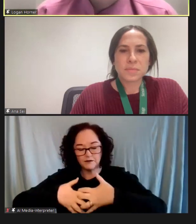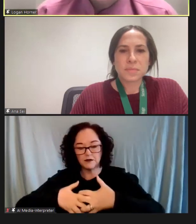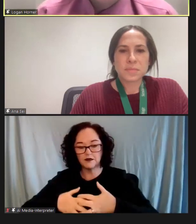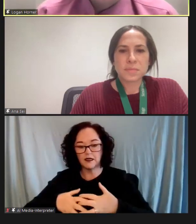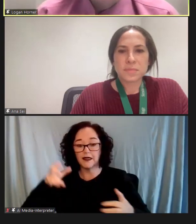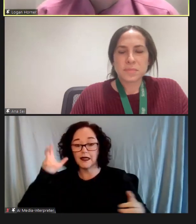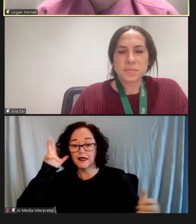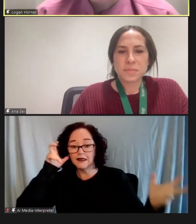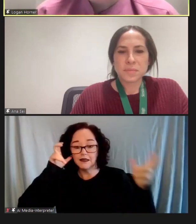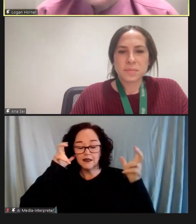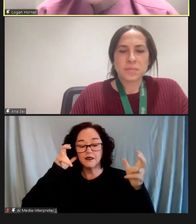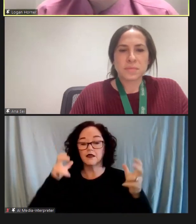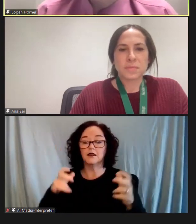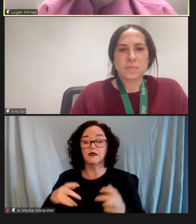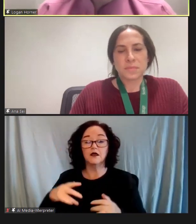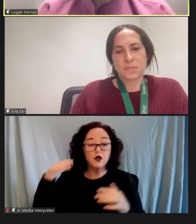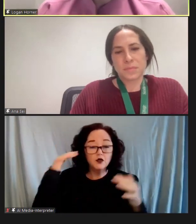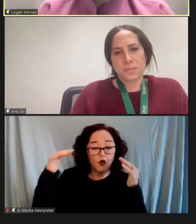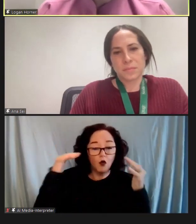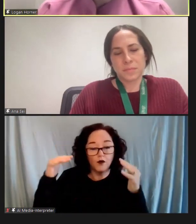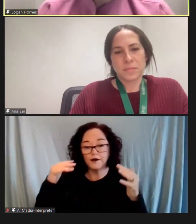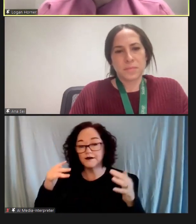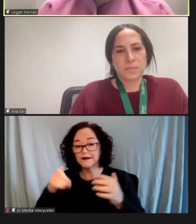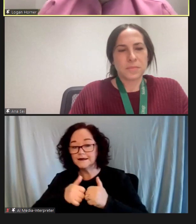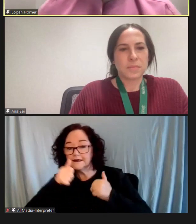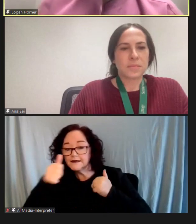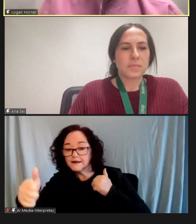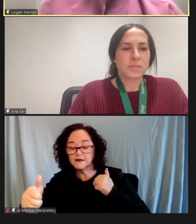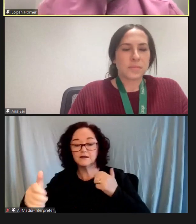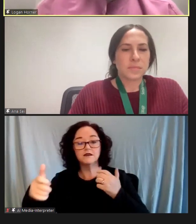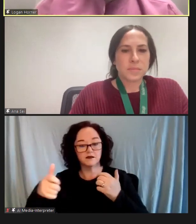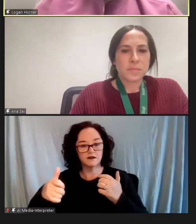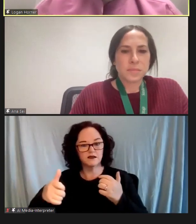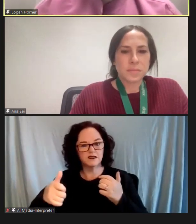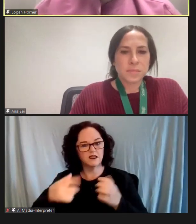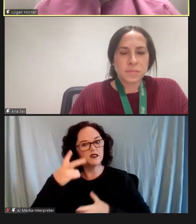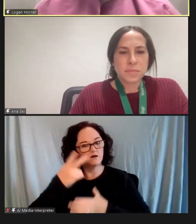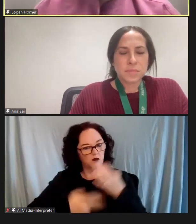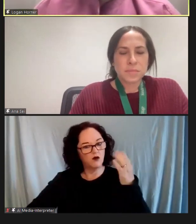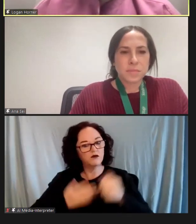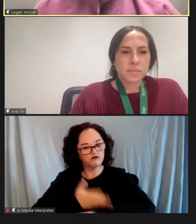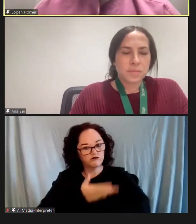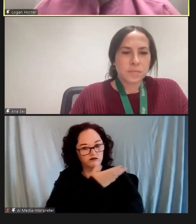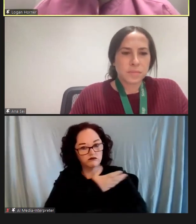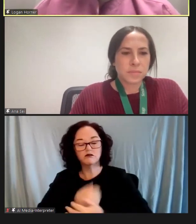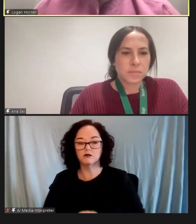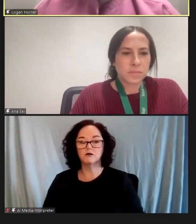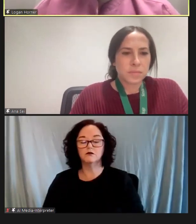distance can be better so when we look